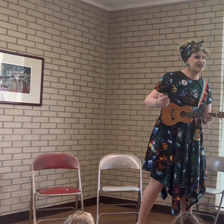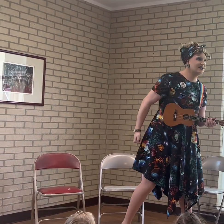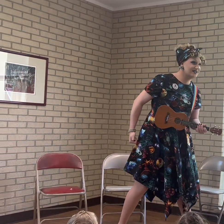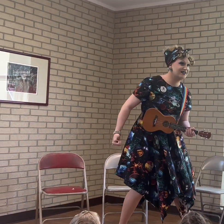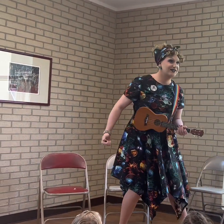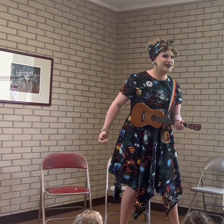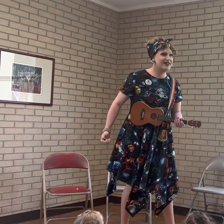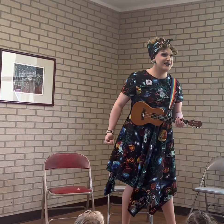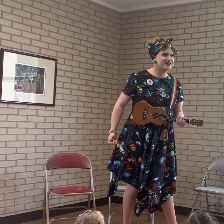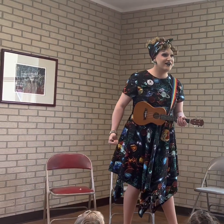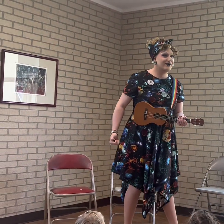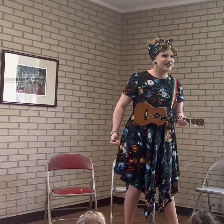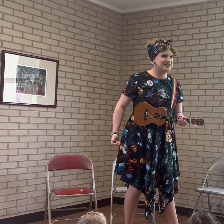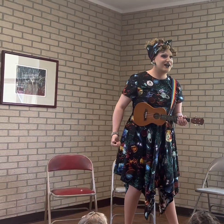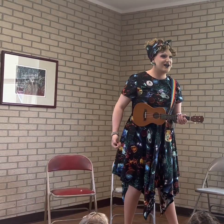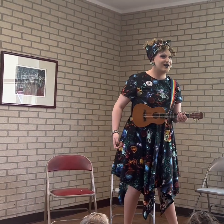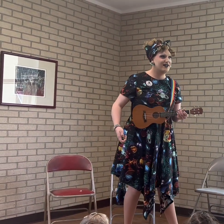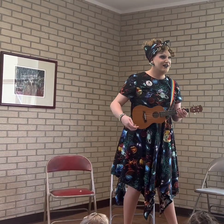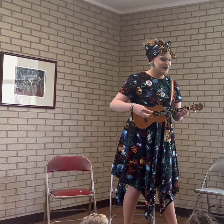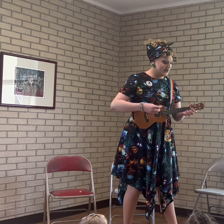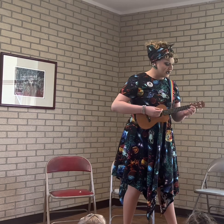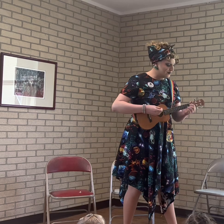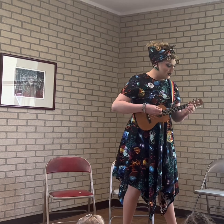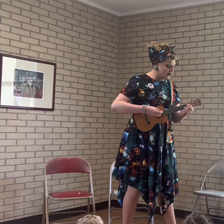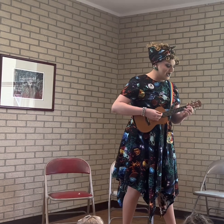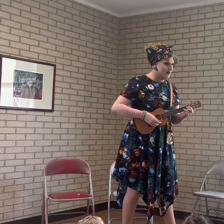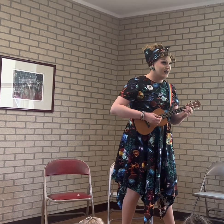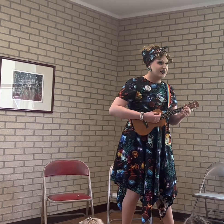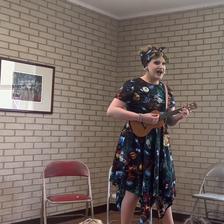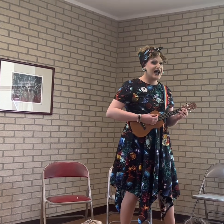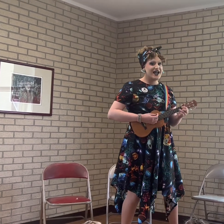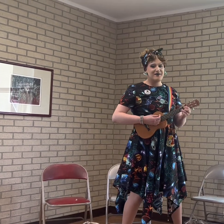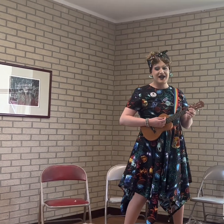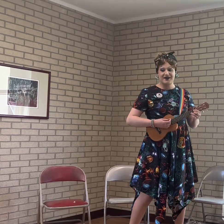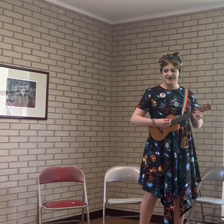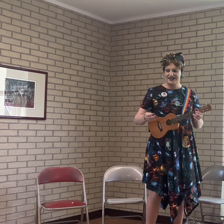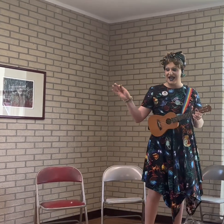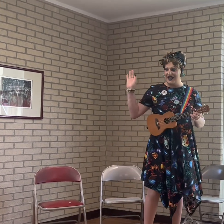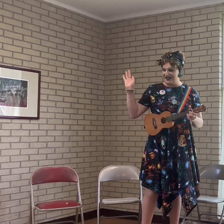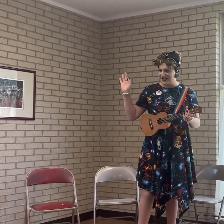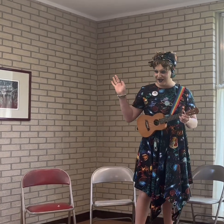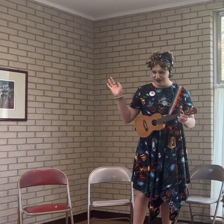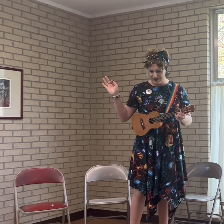Miss Cali: YES! Miss Cali: We can start! We can start! We can start the program! Hi, my name is Miss Cali. How are you doing?